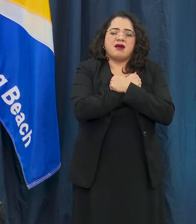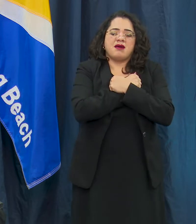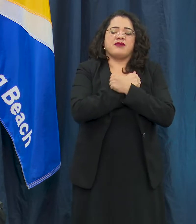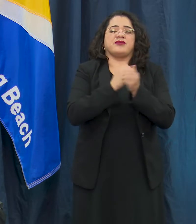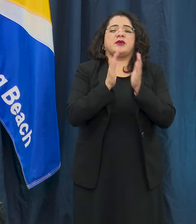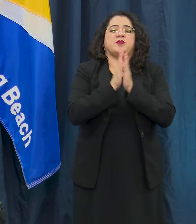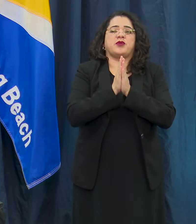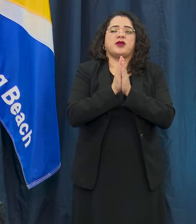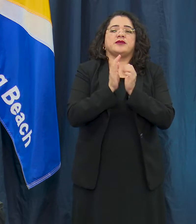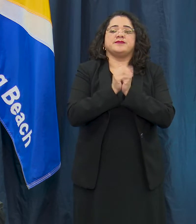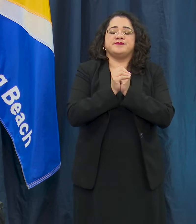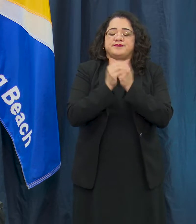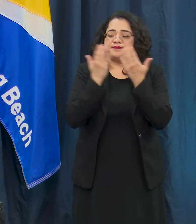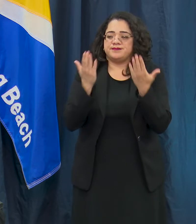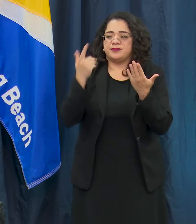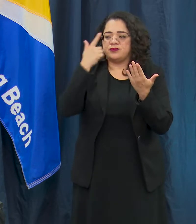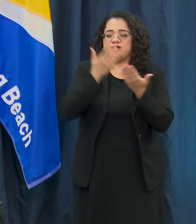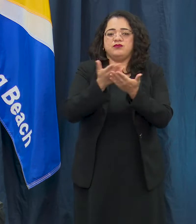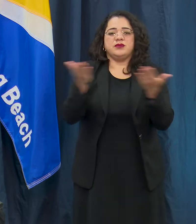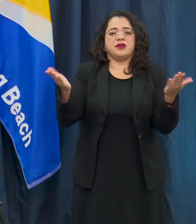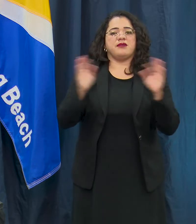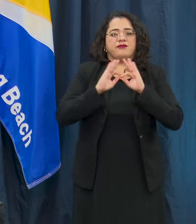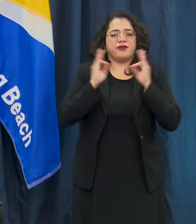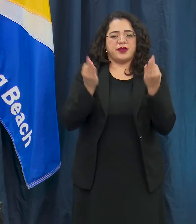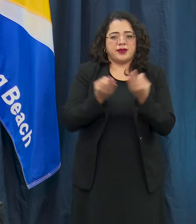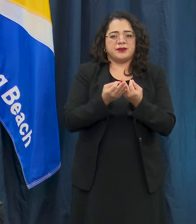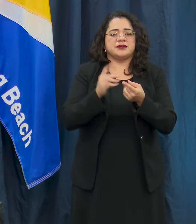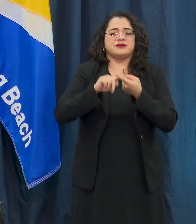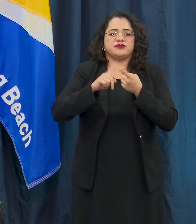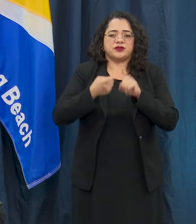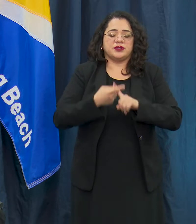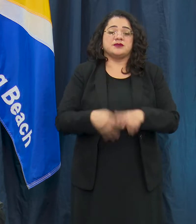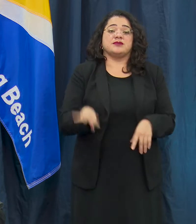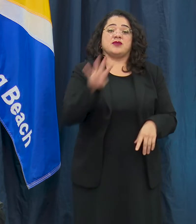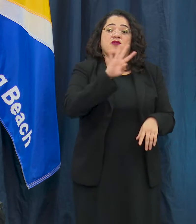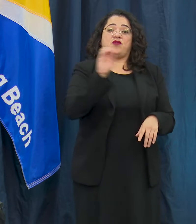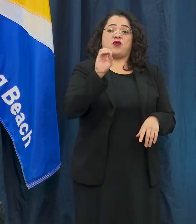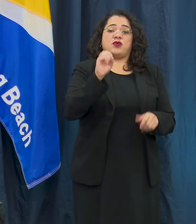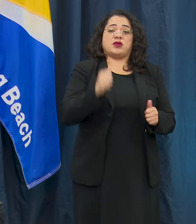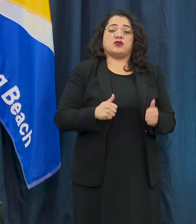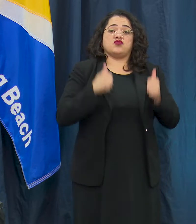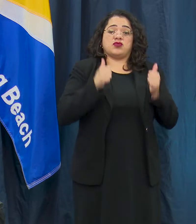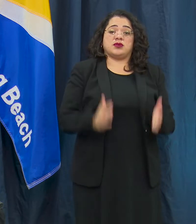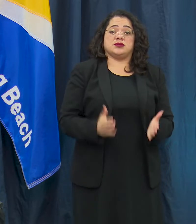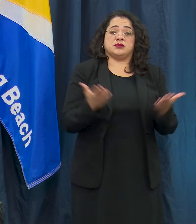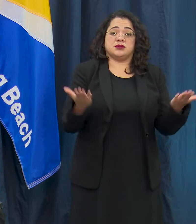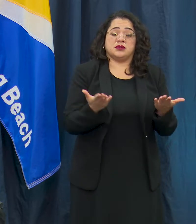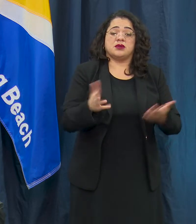families. I want to note that of the 40 residents that we've lost, 32